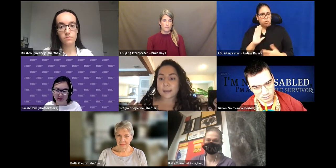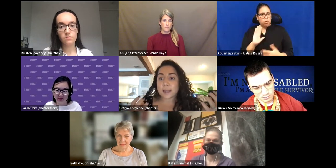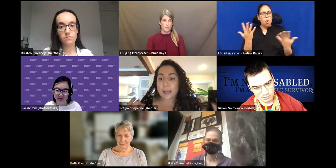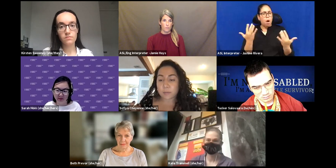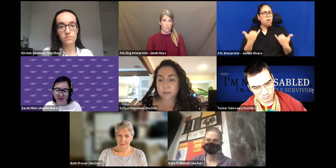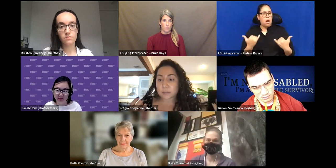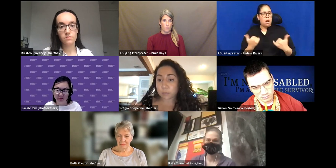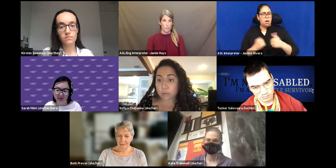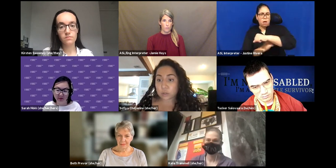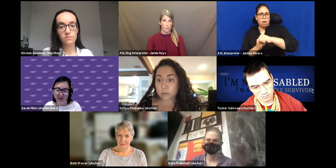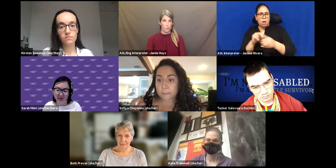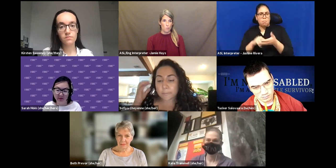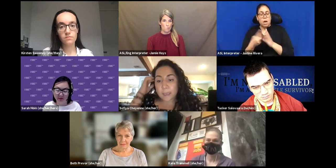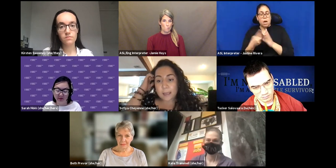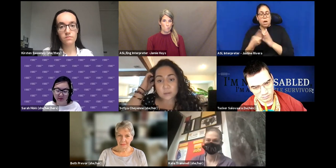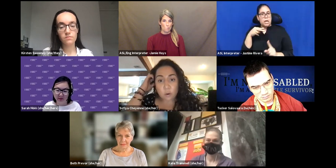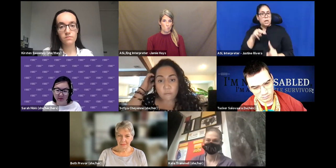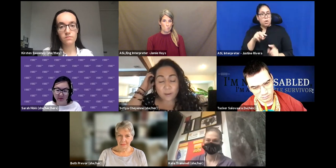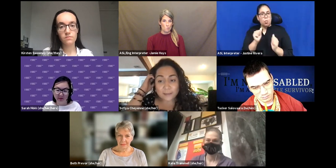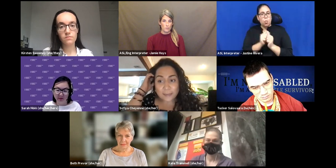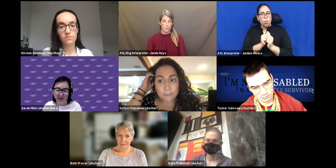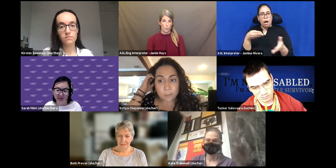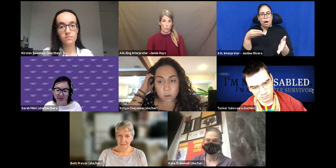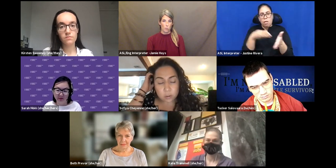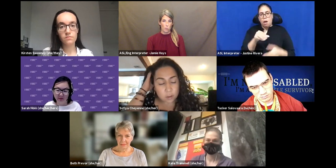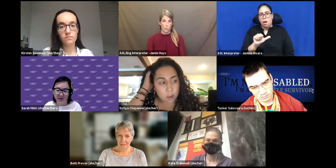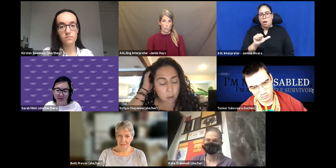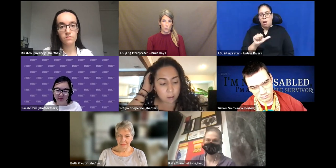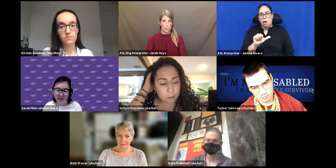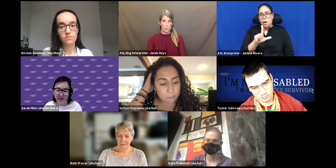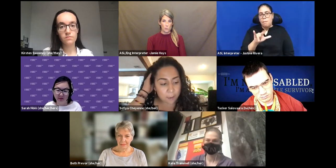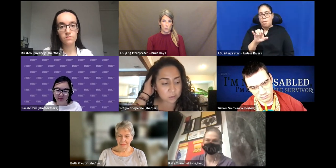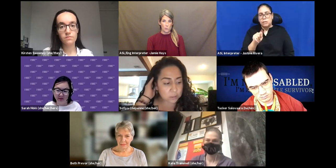anti-ableist approach. And so for example, Beth just